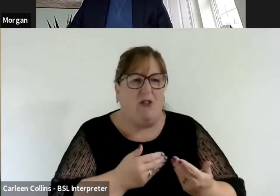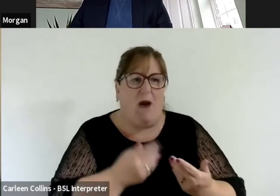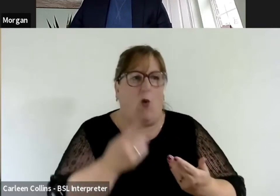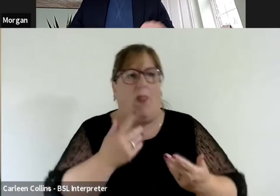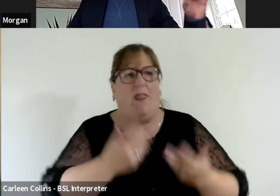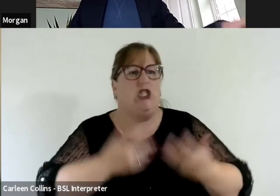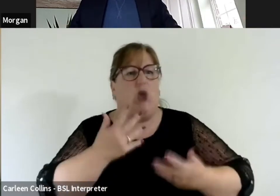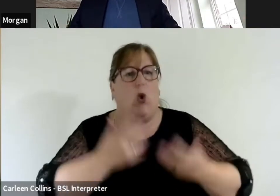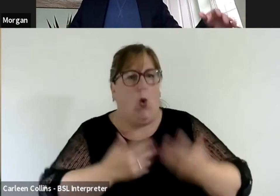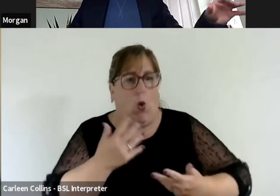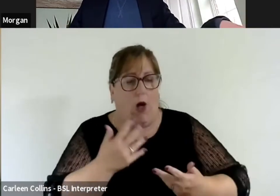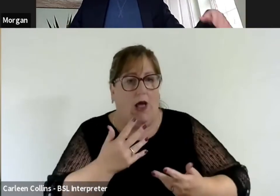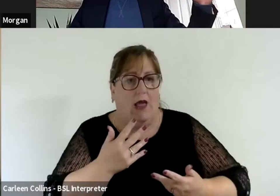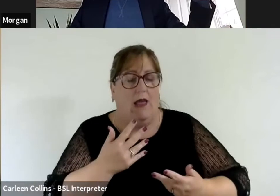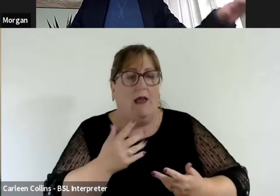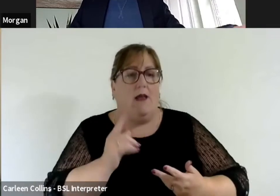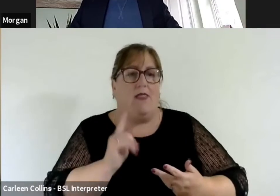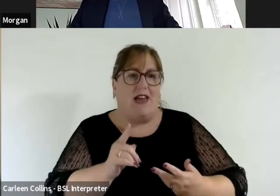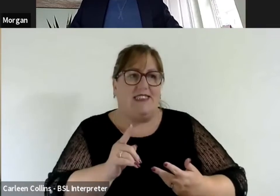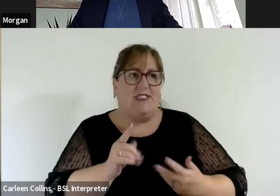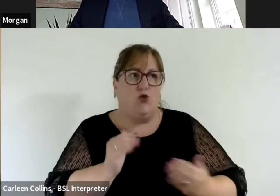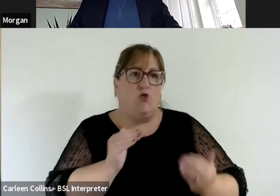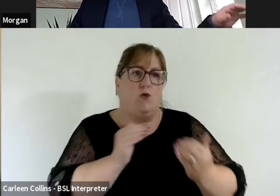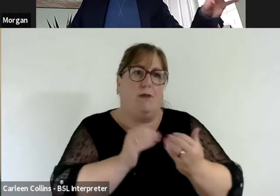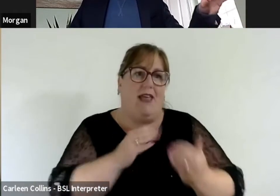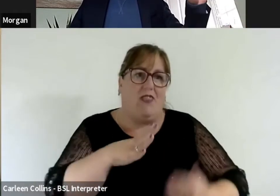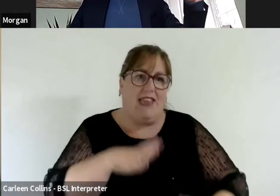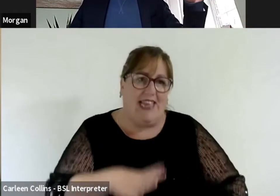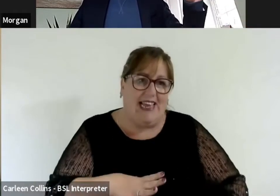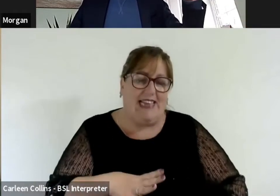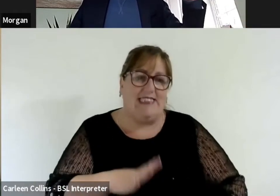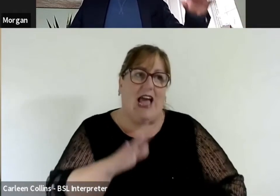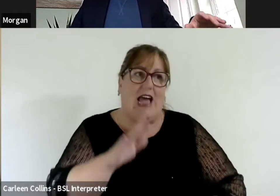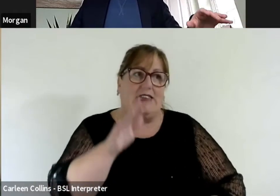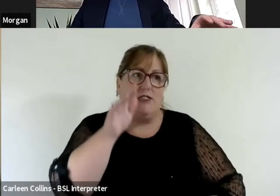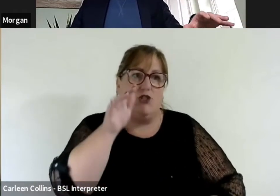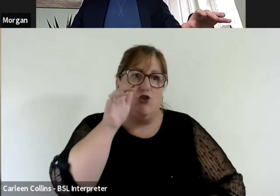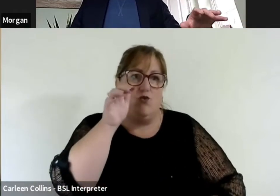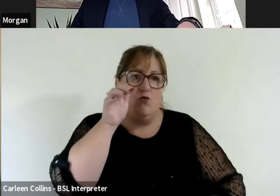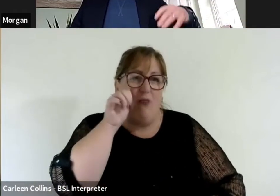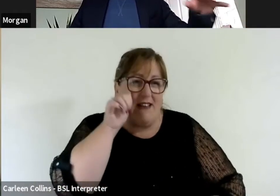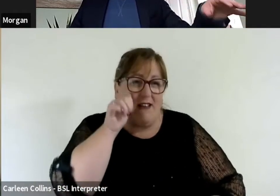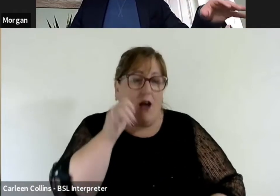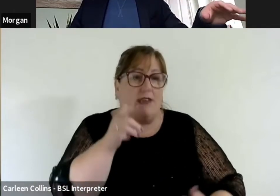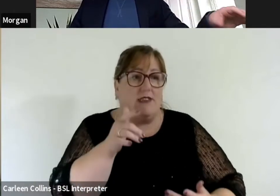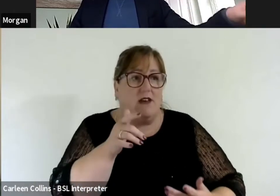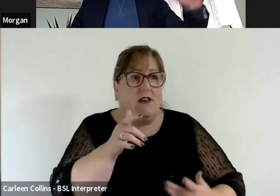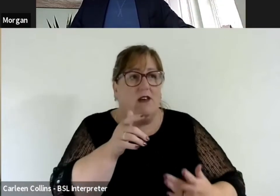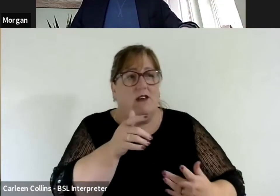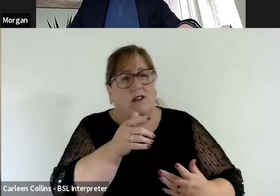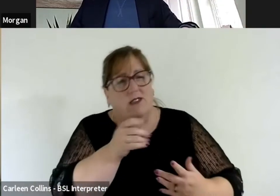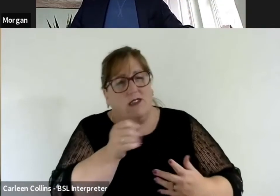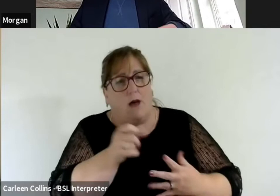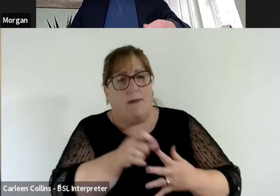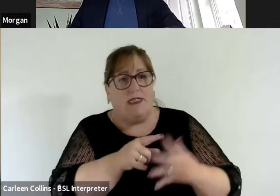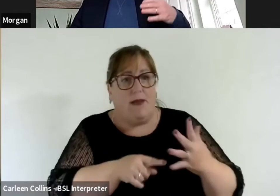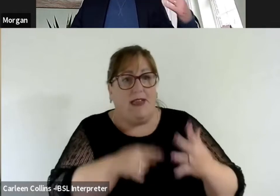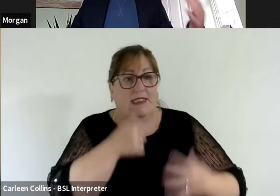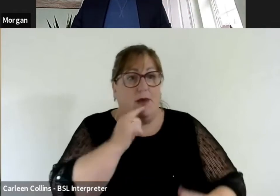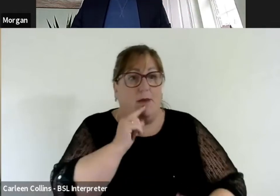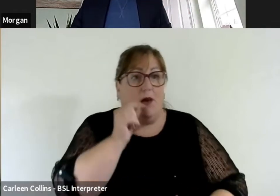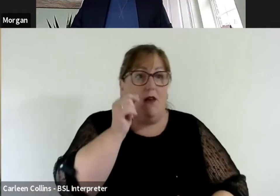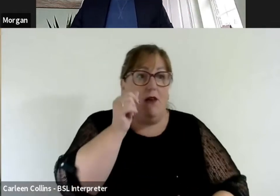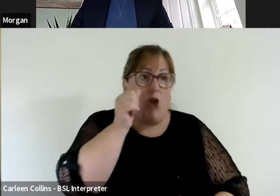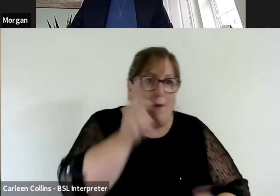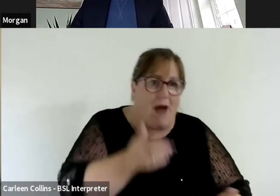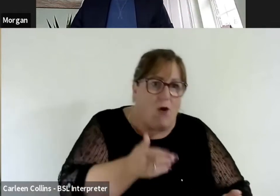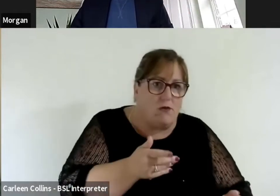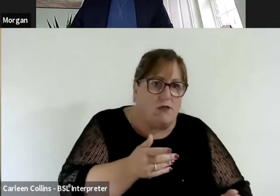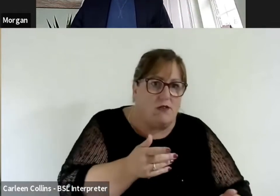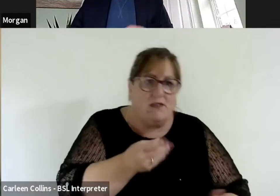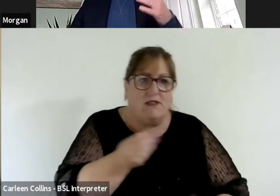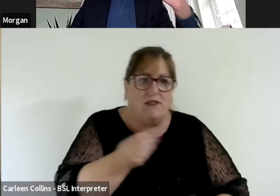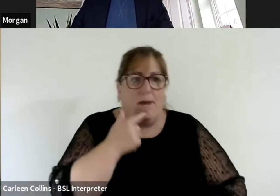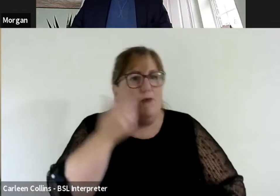the minimum benchmark required for a role you would get an interview regardless of how other people scored.